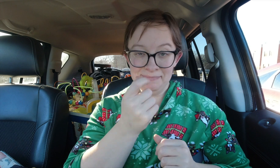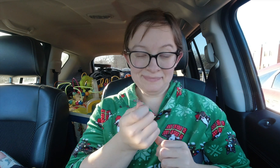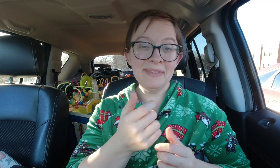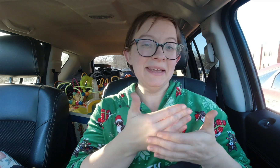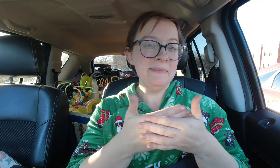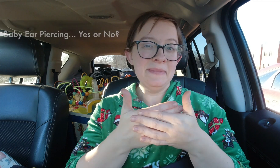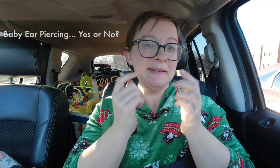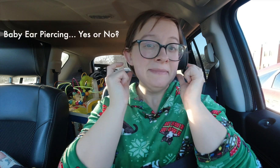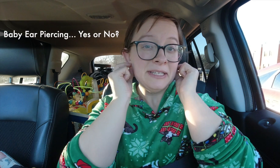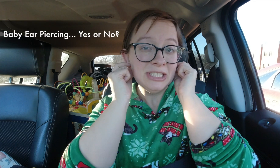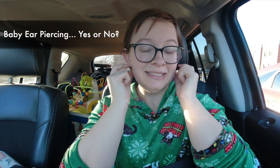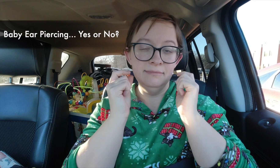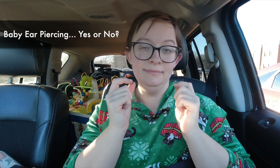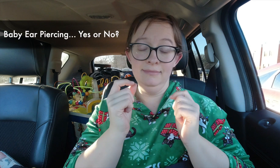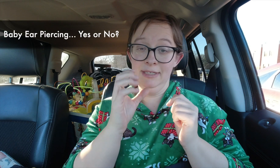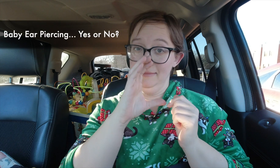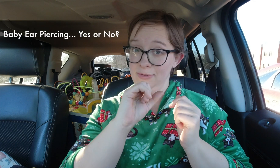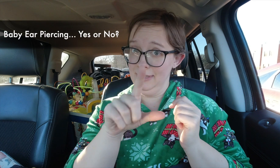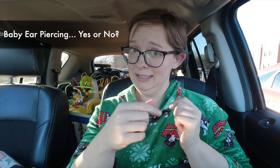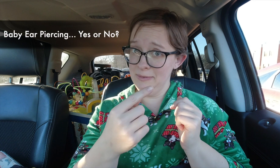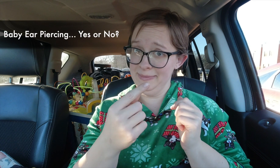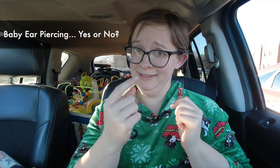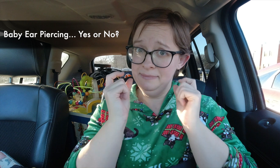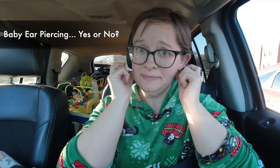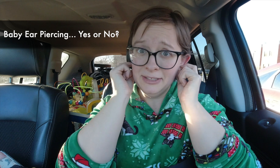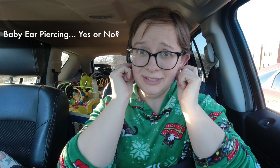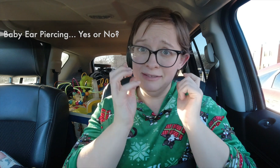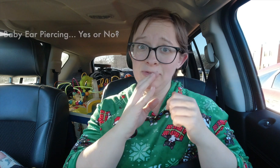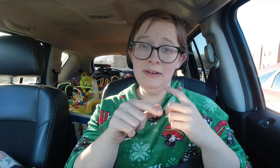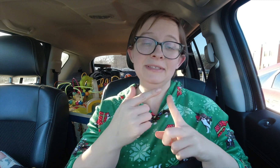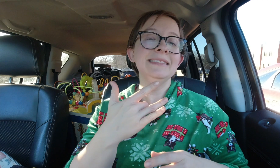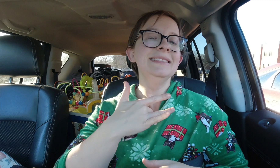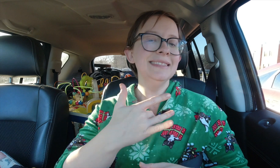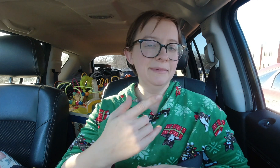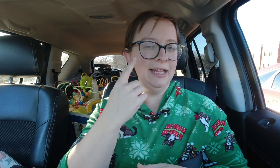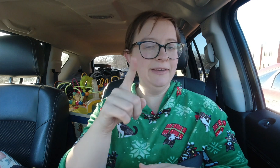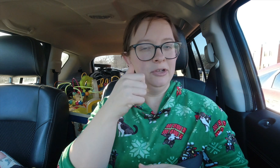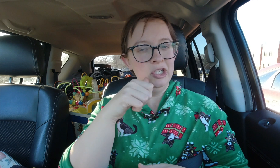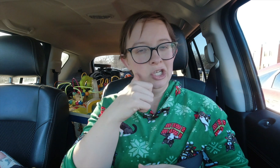Number five is interesting... baby ear piercing. I'm assuming it's just ear piercing.